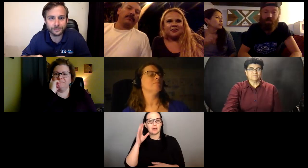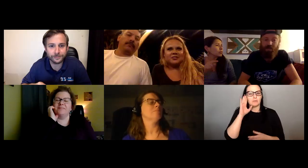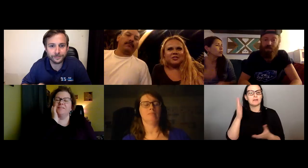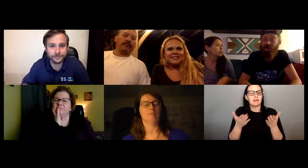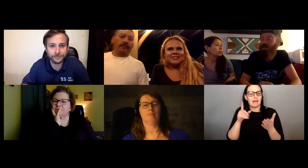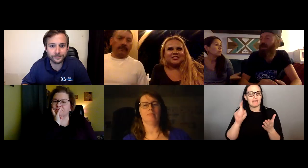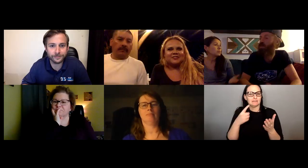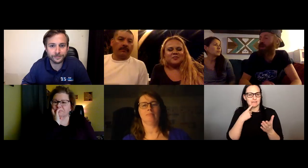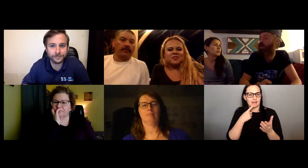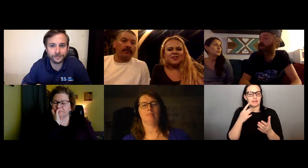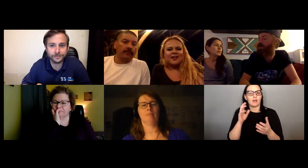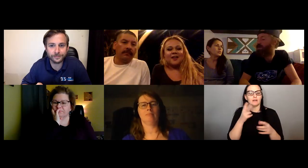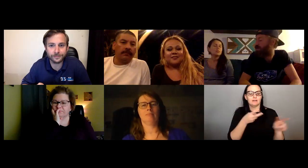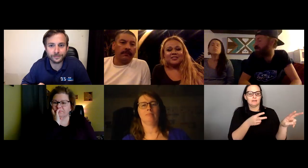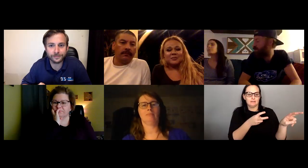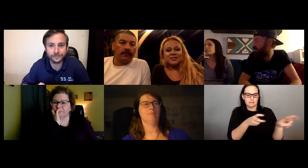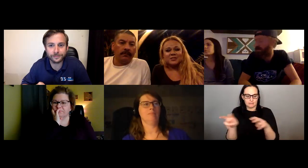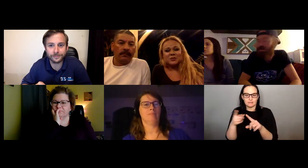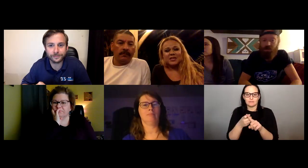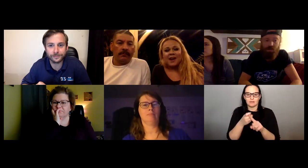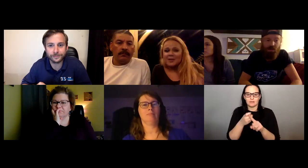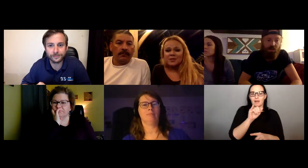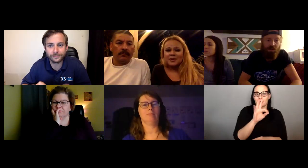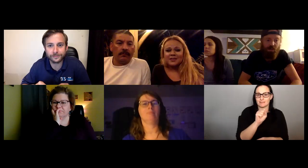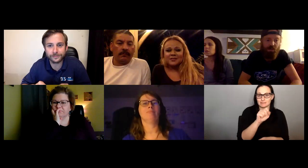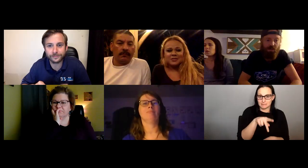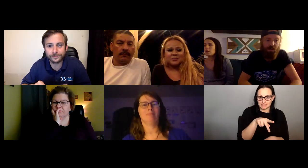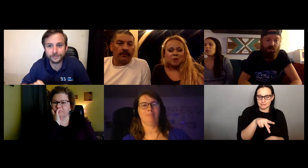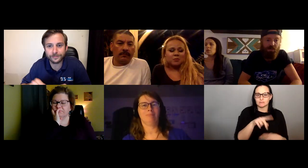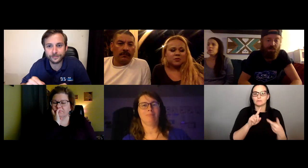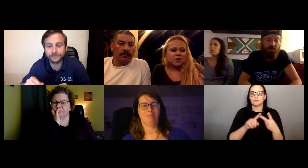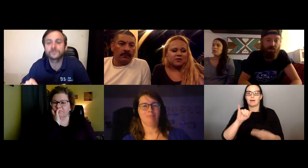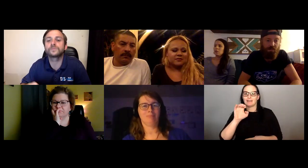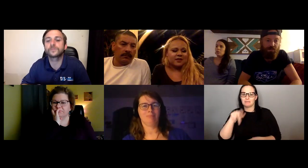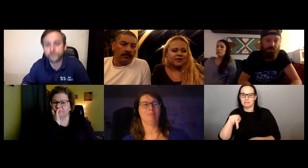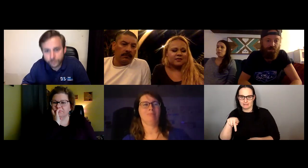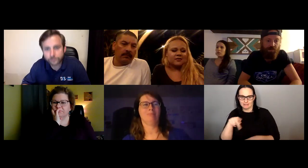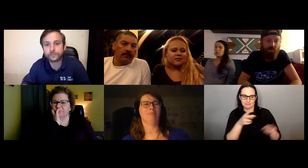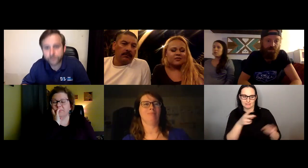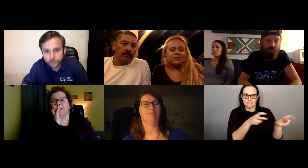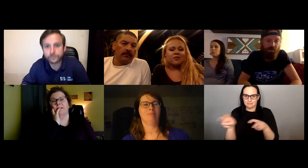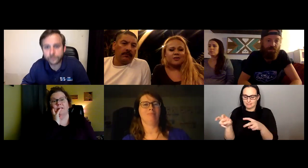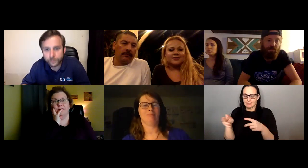transition from the ifsp to the iep was